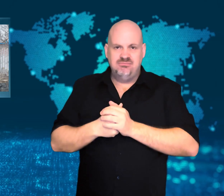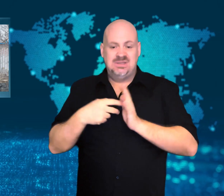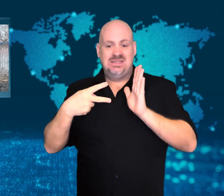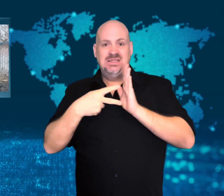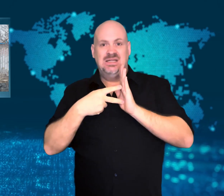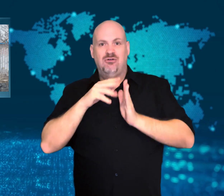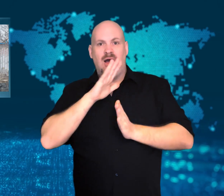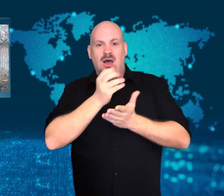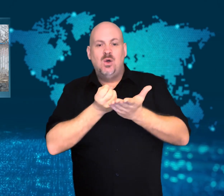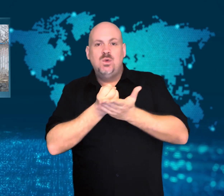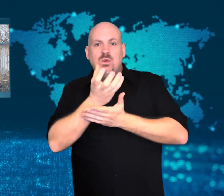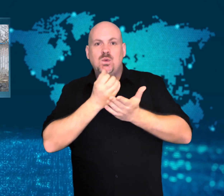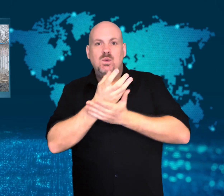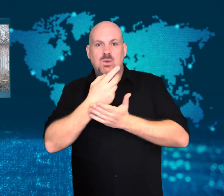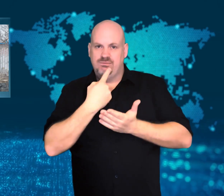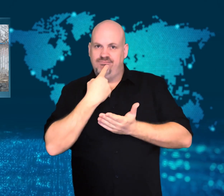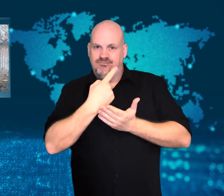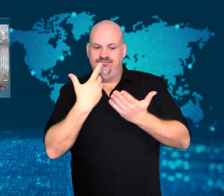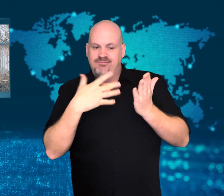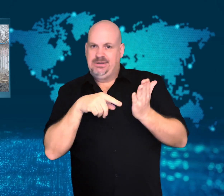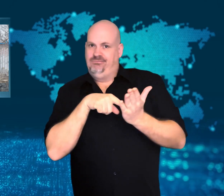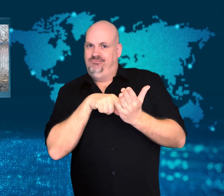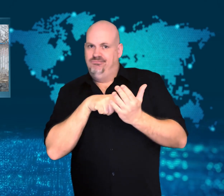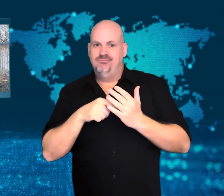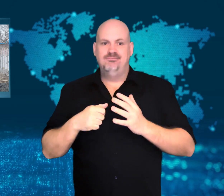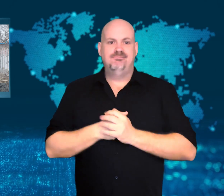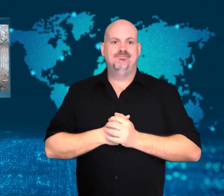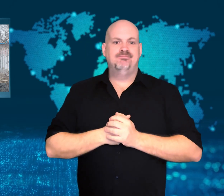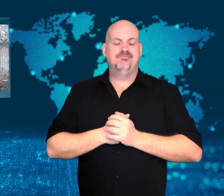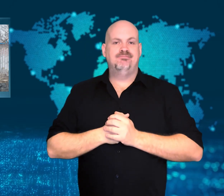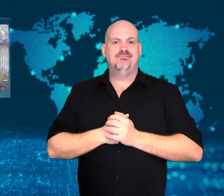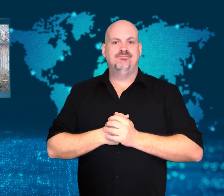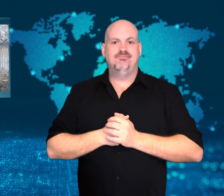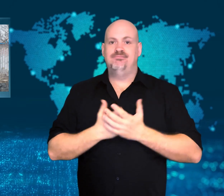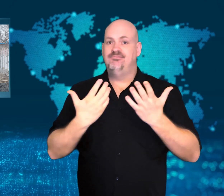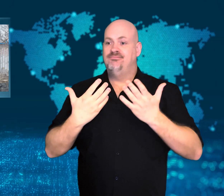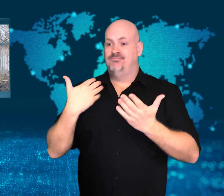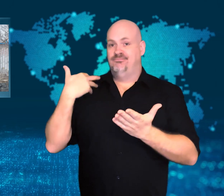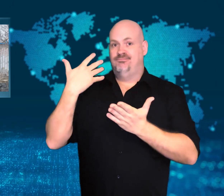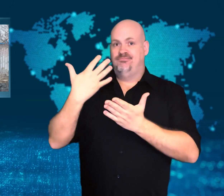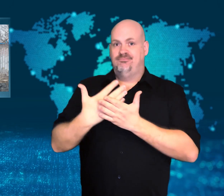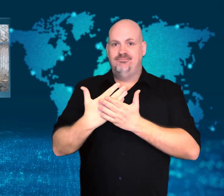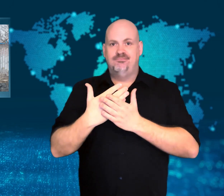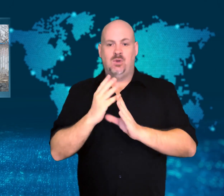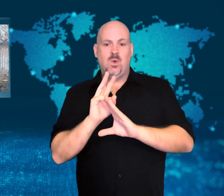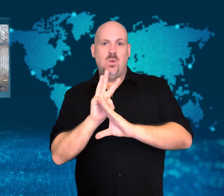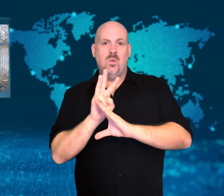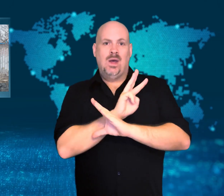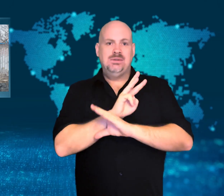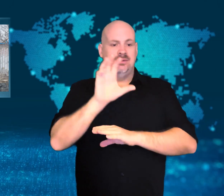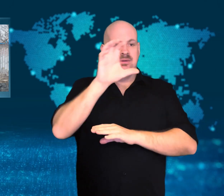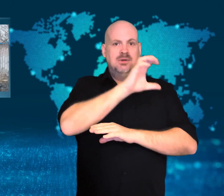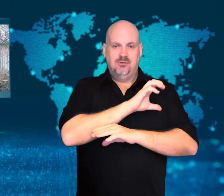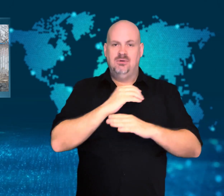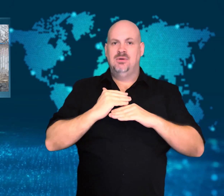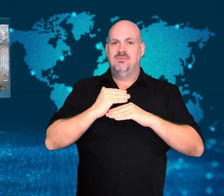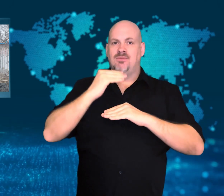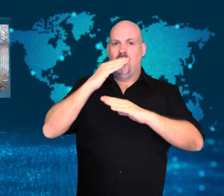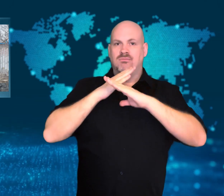New sanctions from Western countries have been put in place